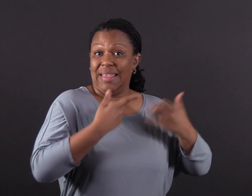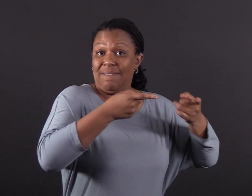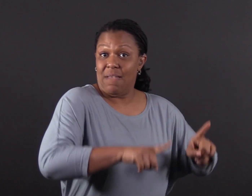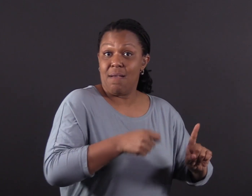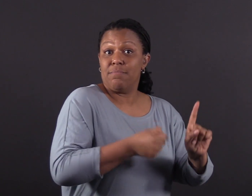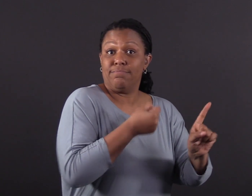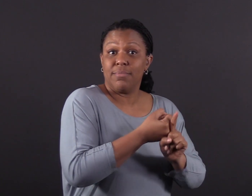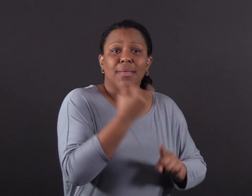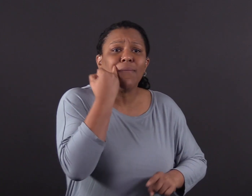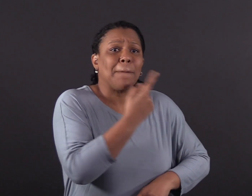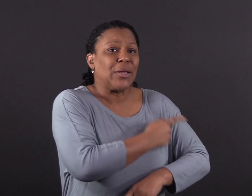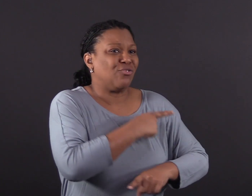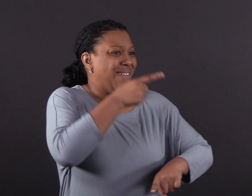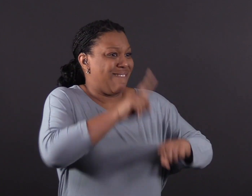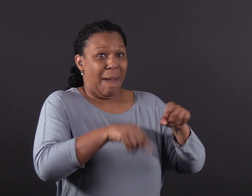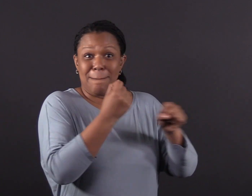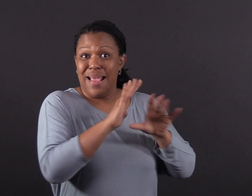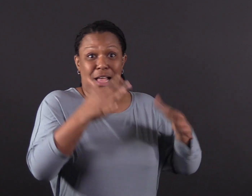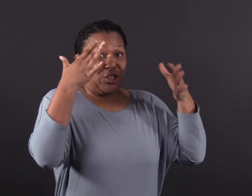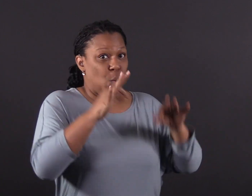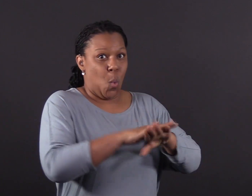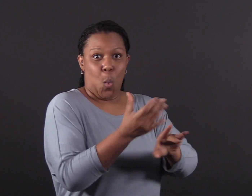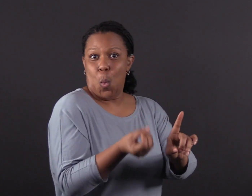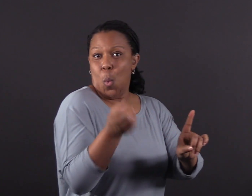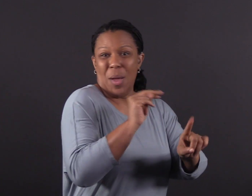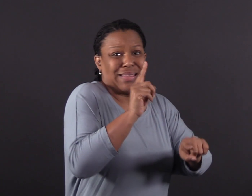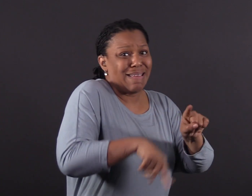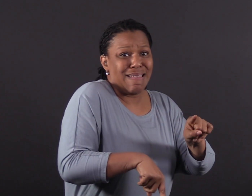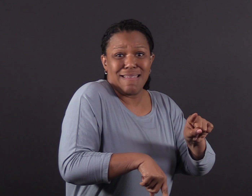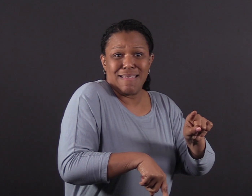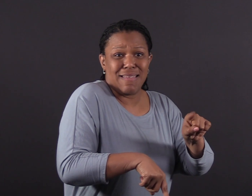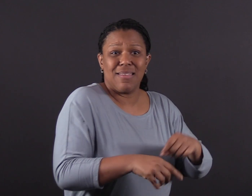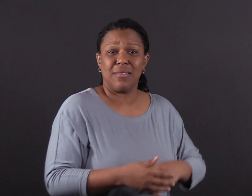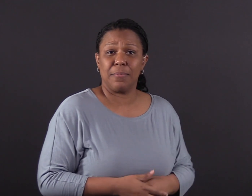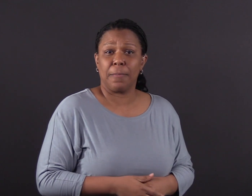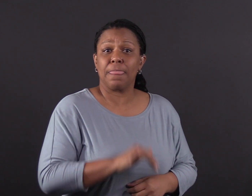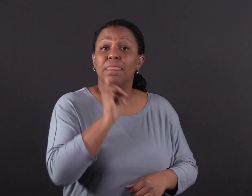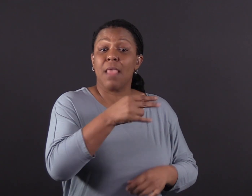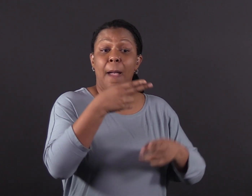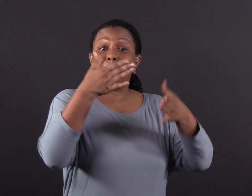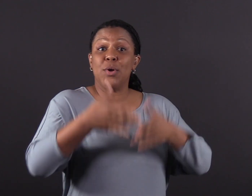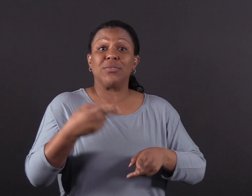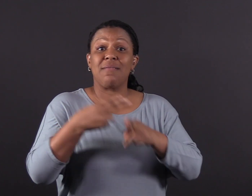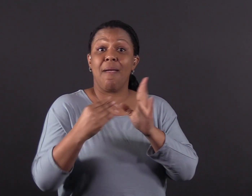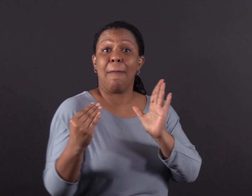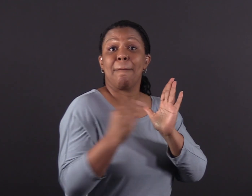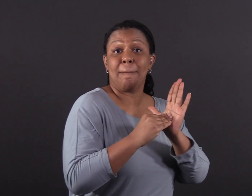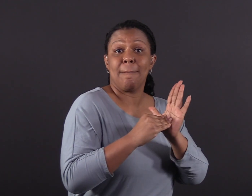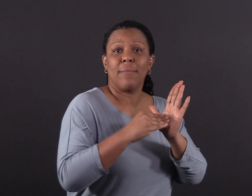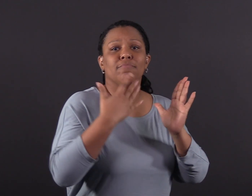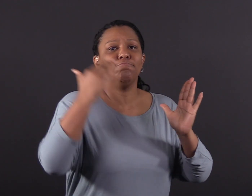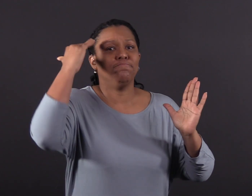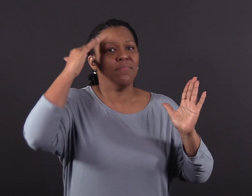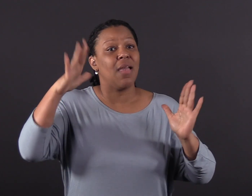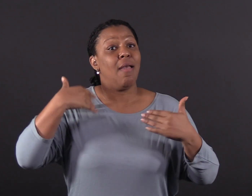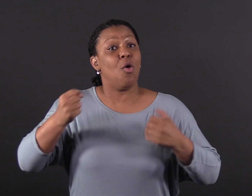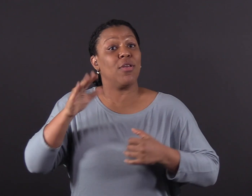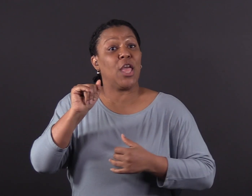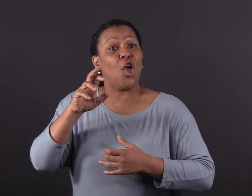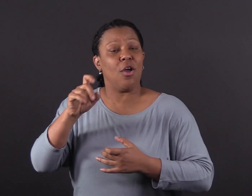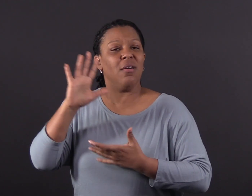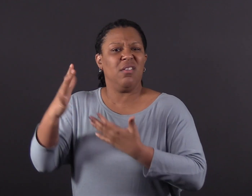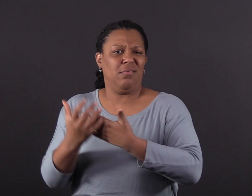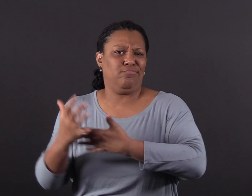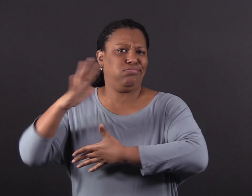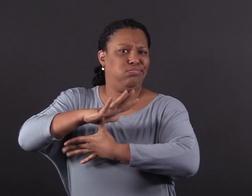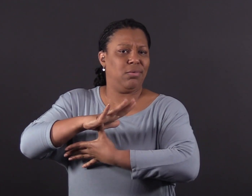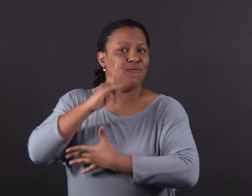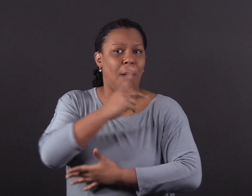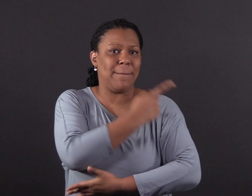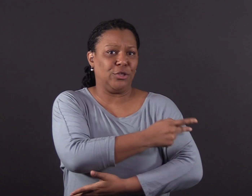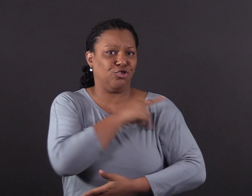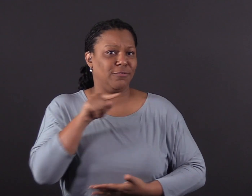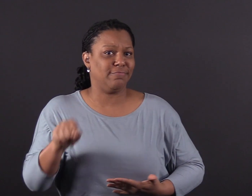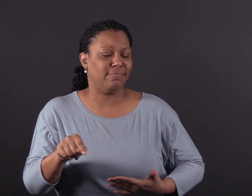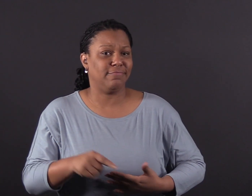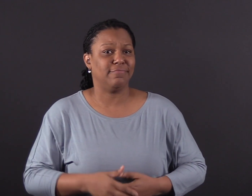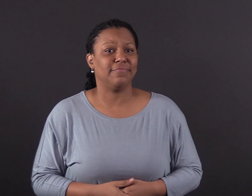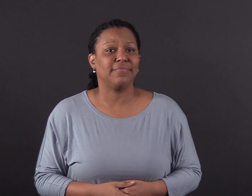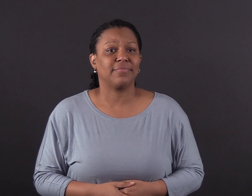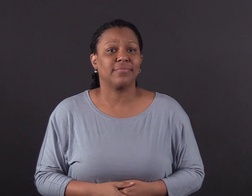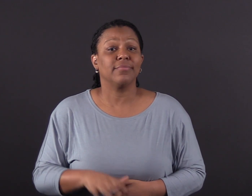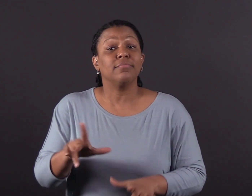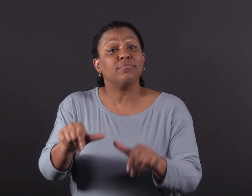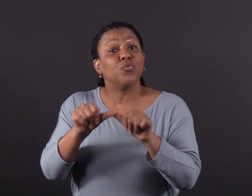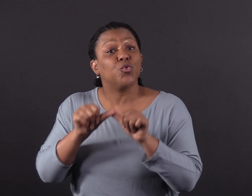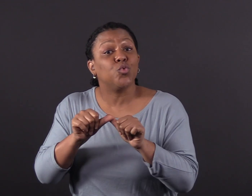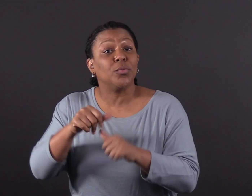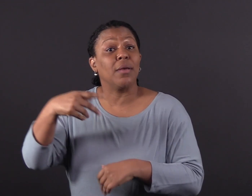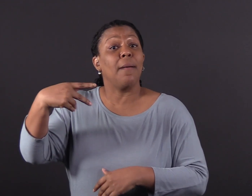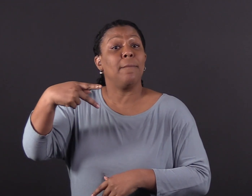decisions themselves. This named person is known as the health care proxy for the patient.